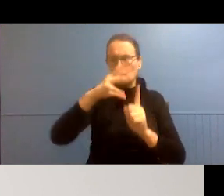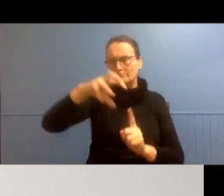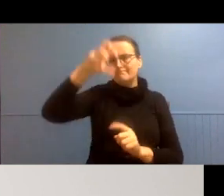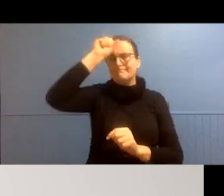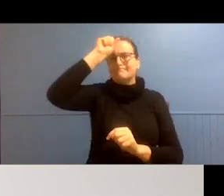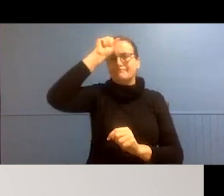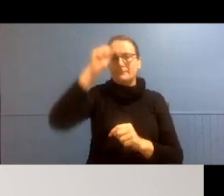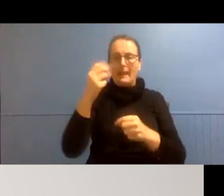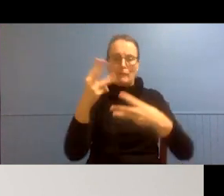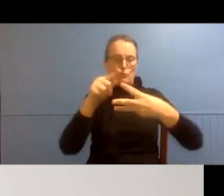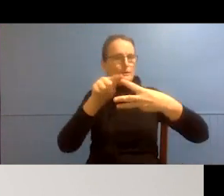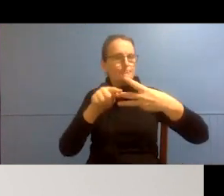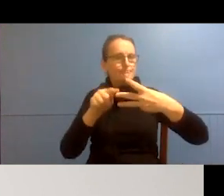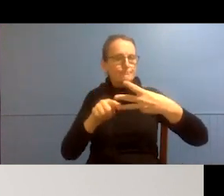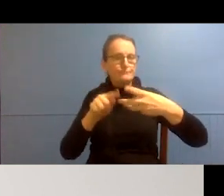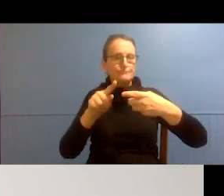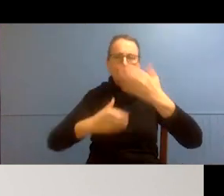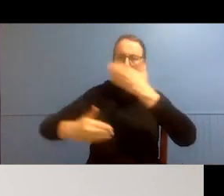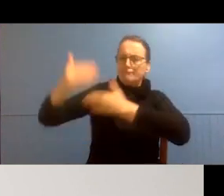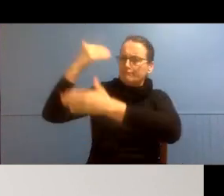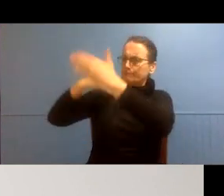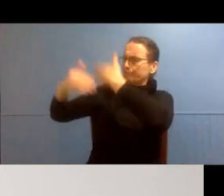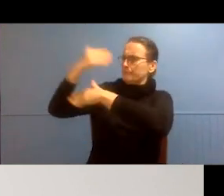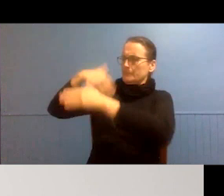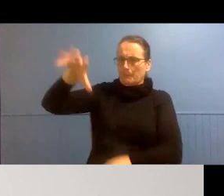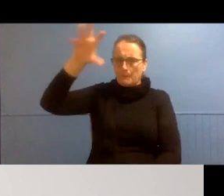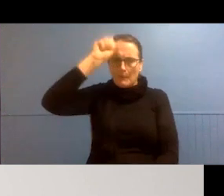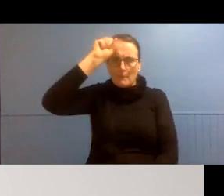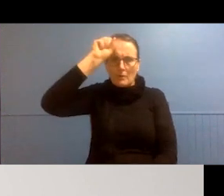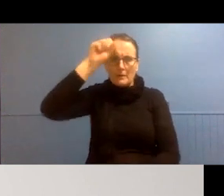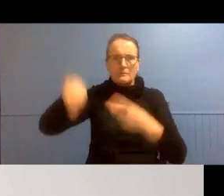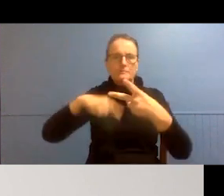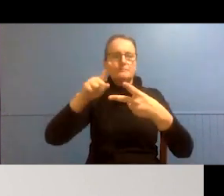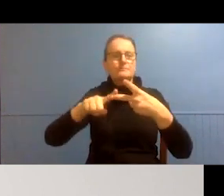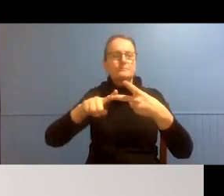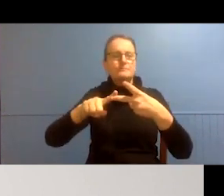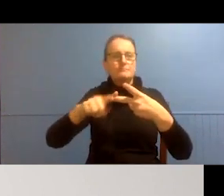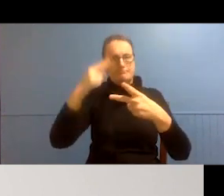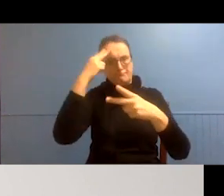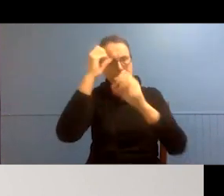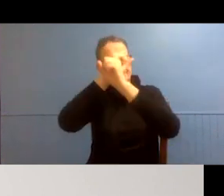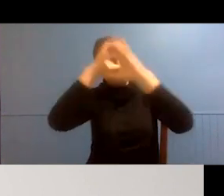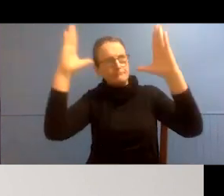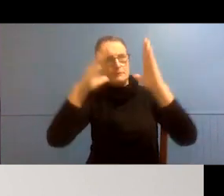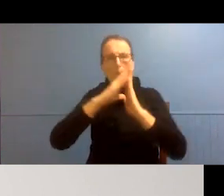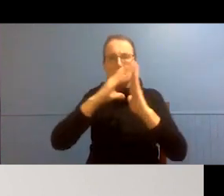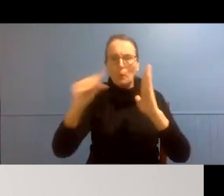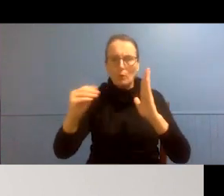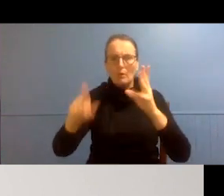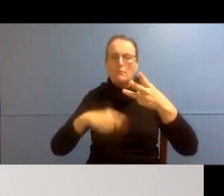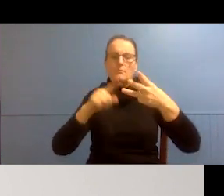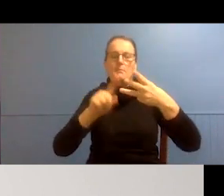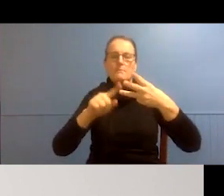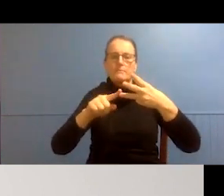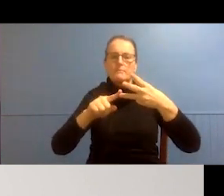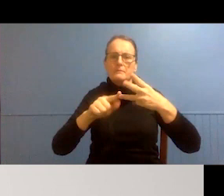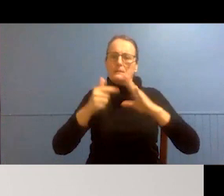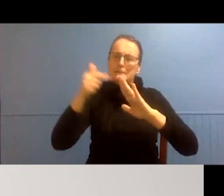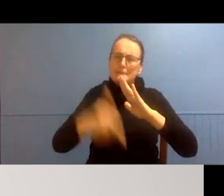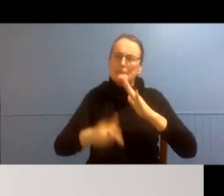points, ancient memory, mental models, deep belonging.